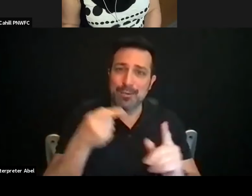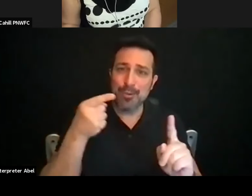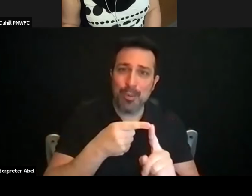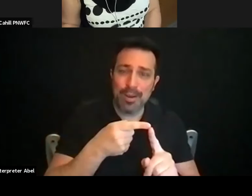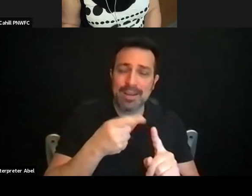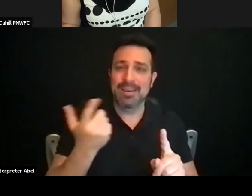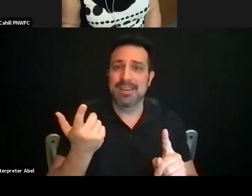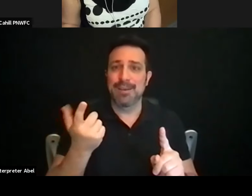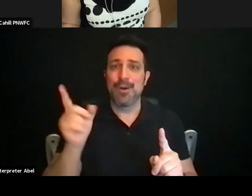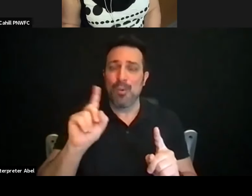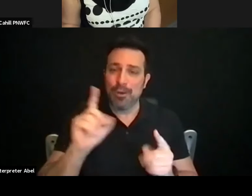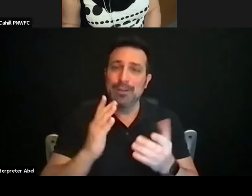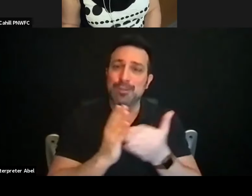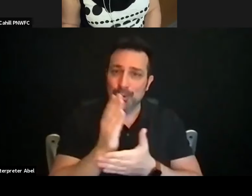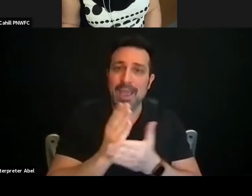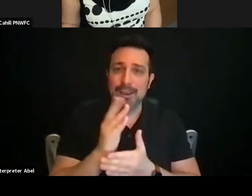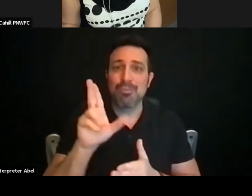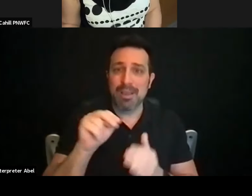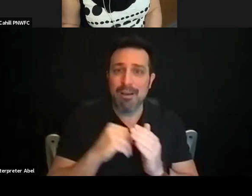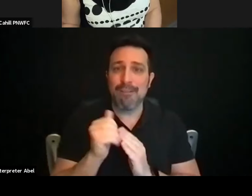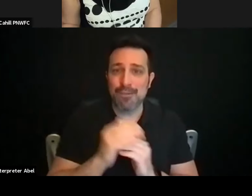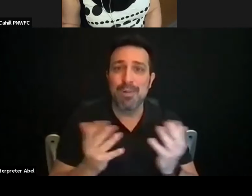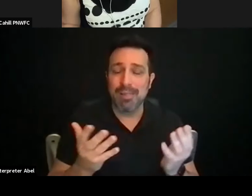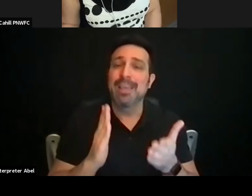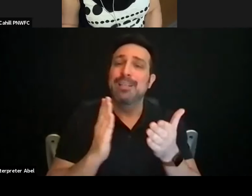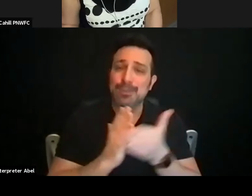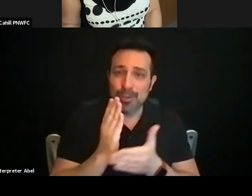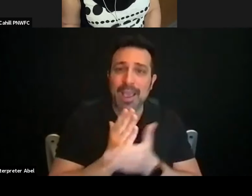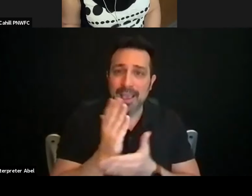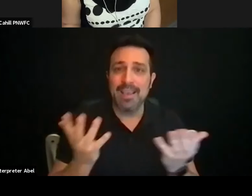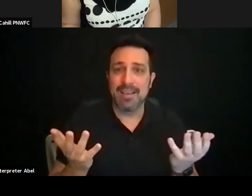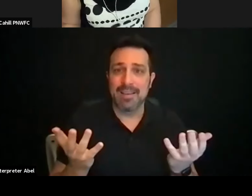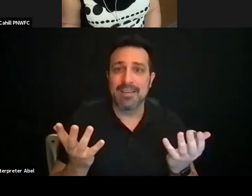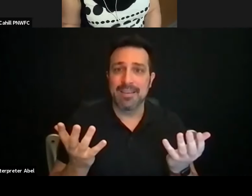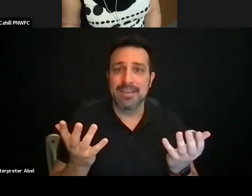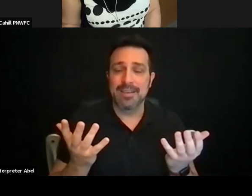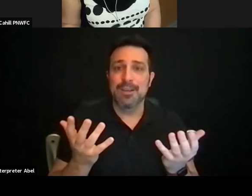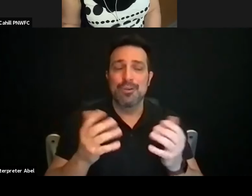a little too controversial, you know what -- we have to get to the